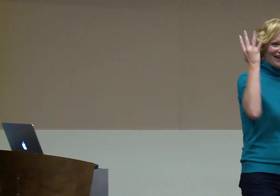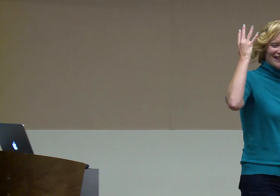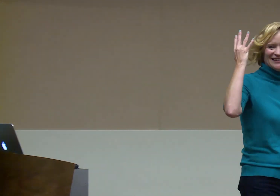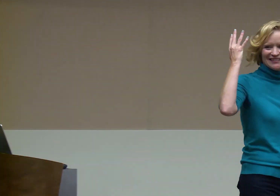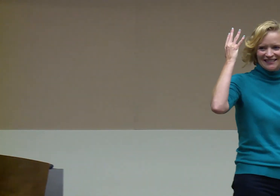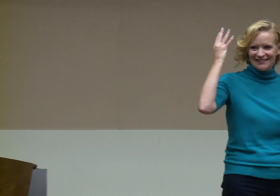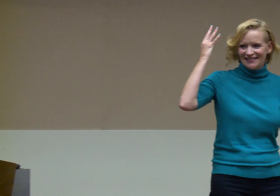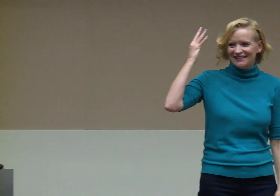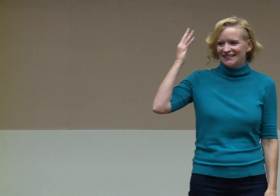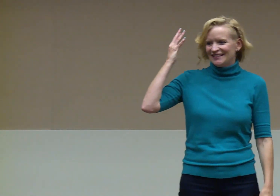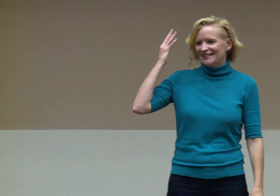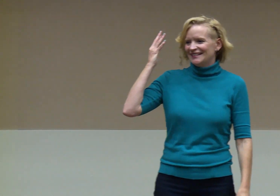So I have 4 kids.